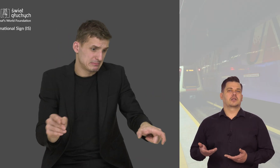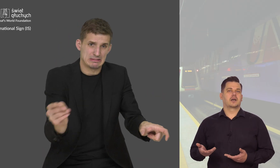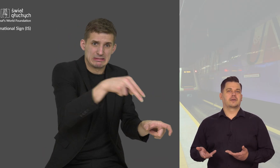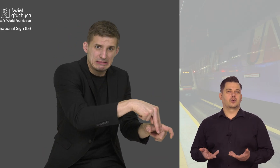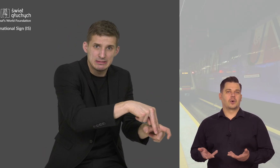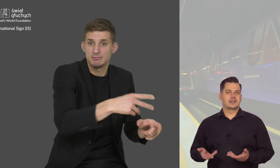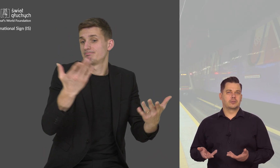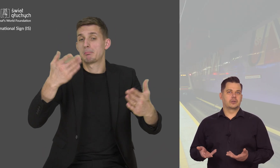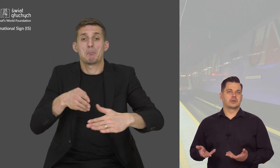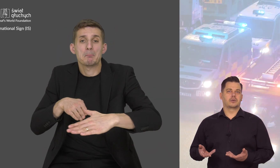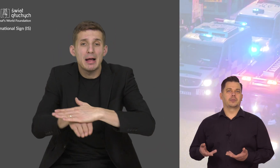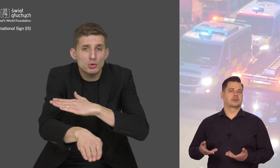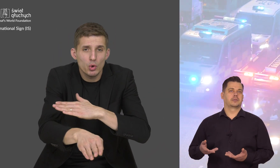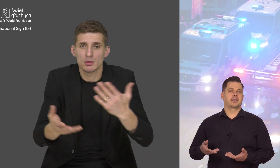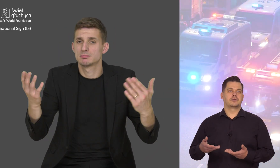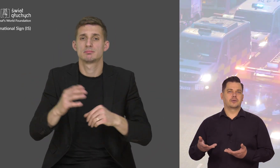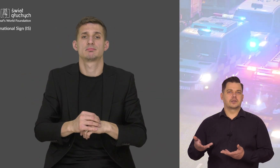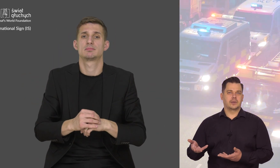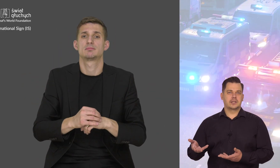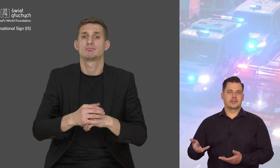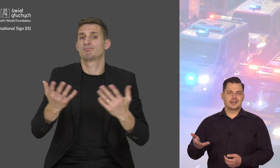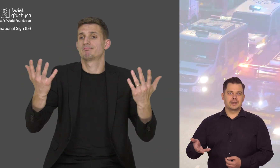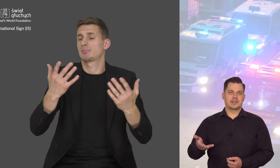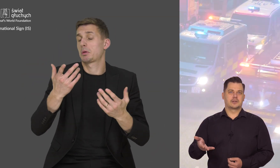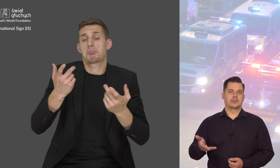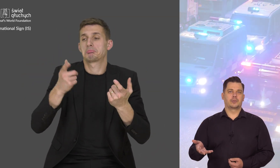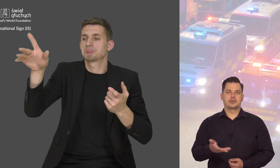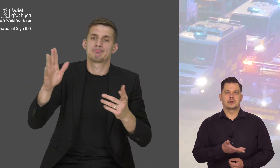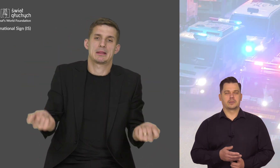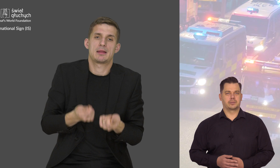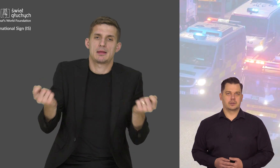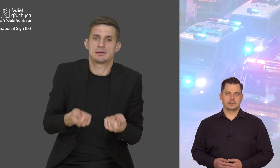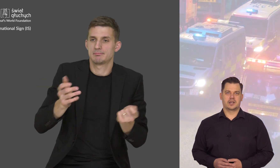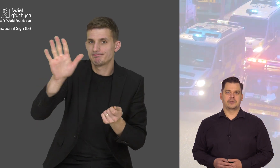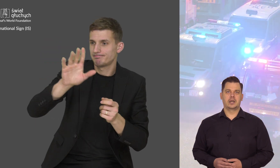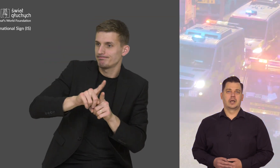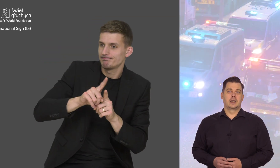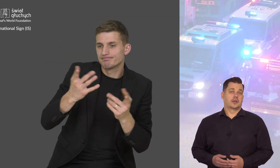as often happens in the Warsaw Metro— or it could be an evacuation drill,